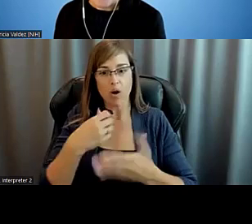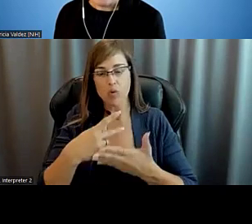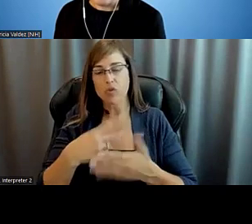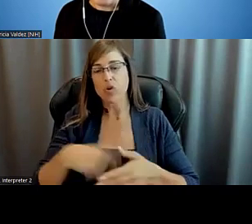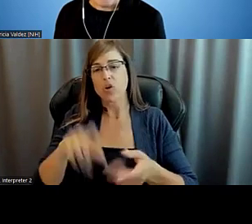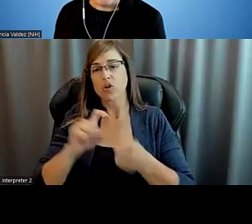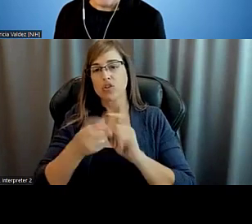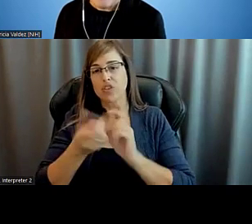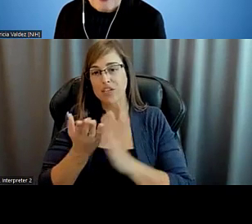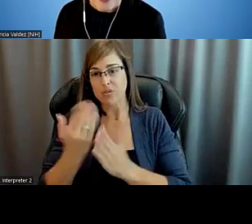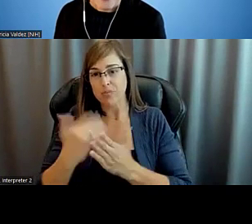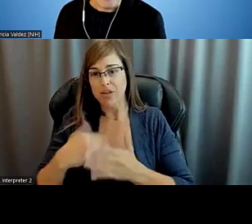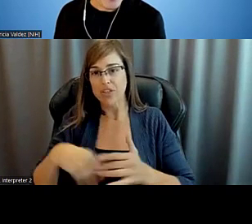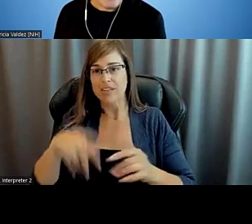and this is about harassment piece.